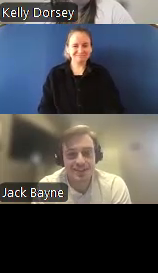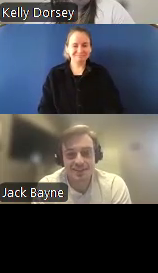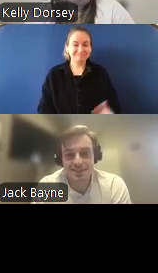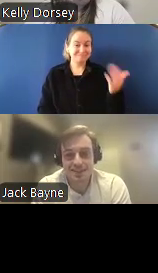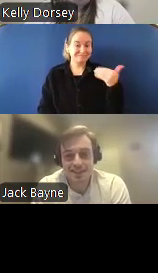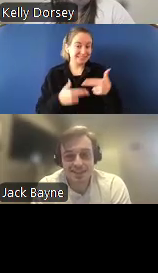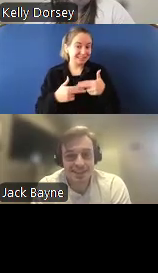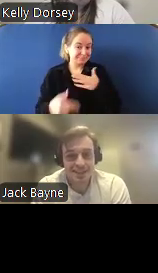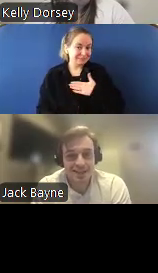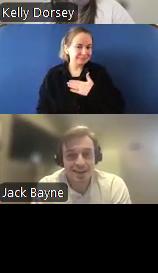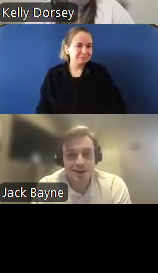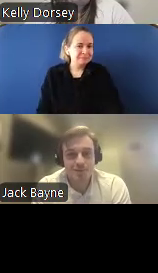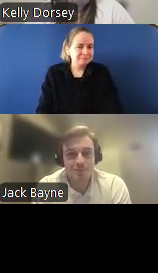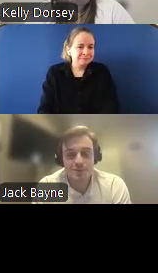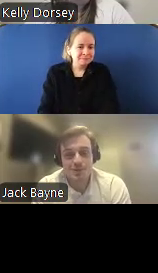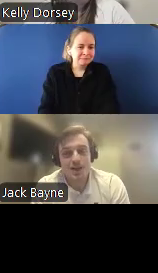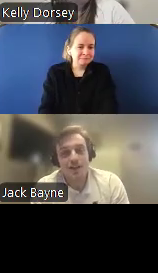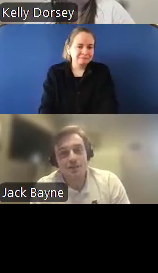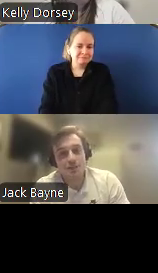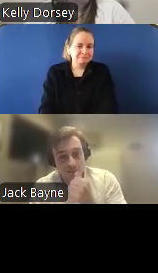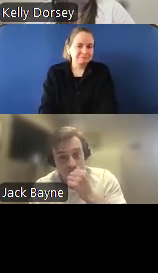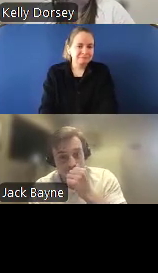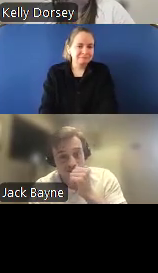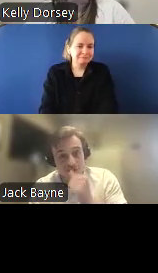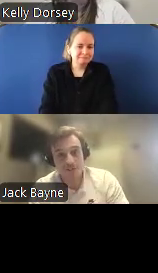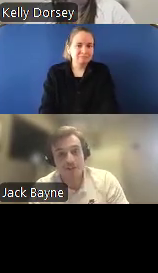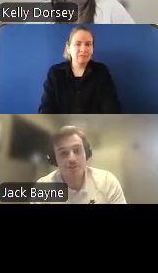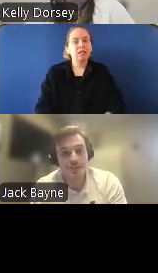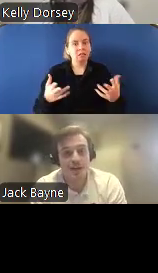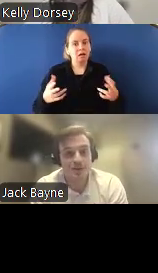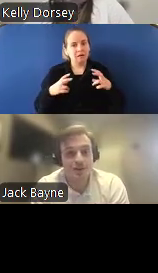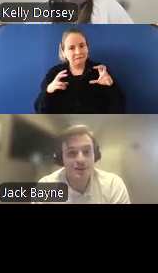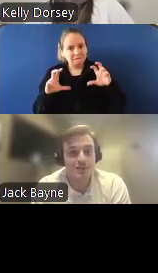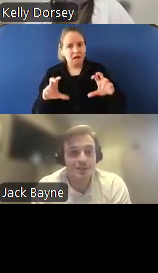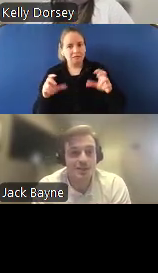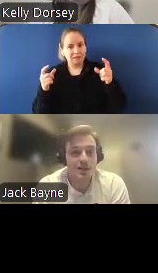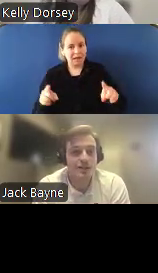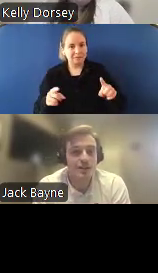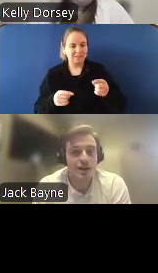thanks. So, there's a lot that went into making sure that everybody got across the finish line.